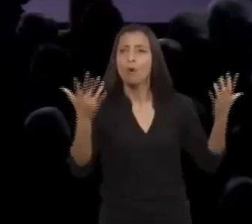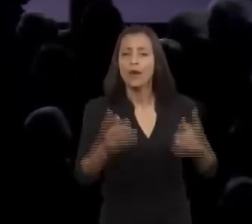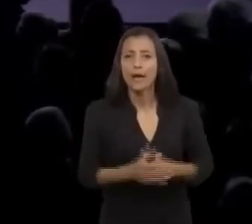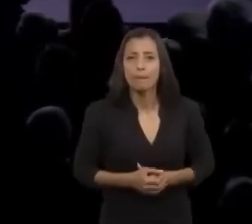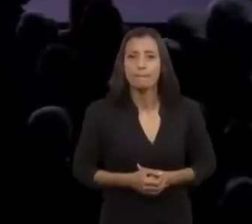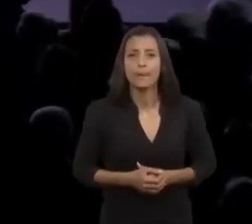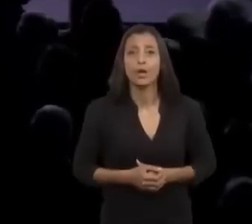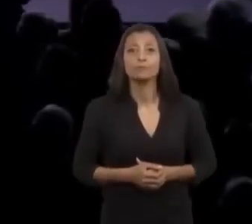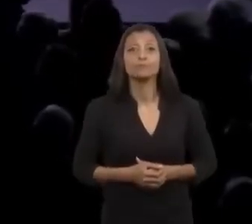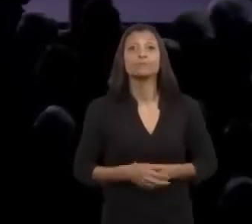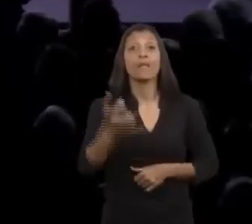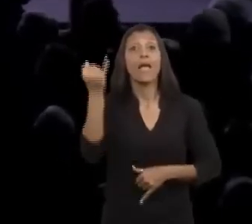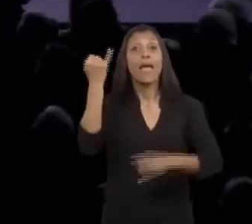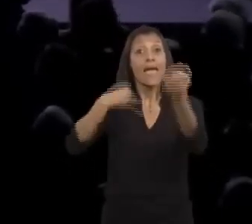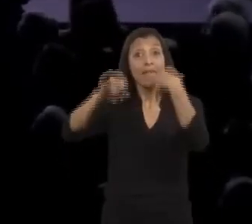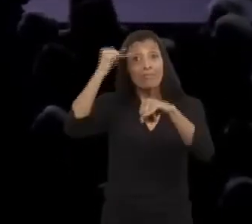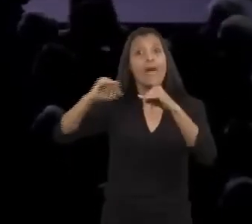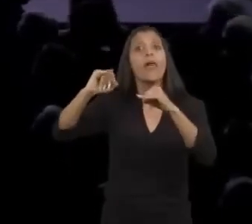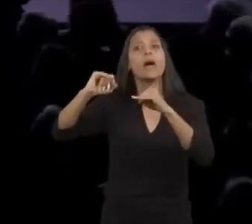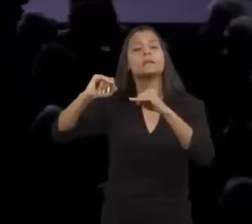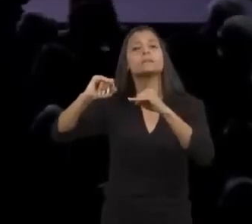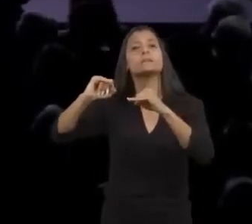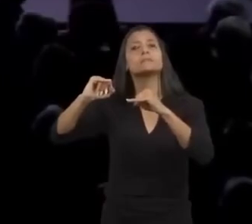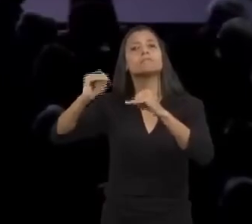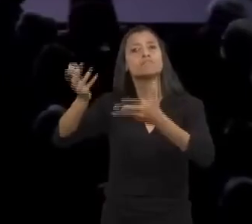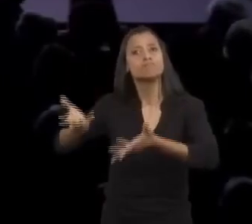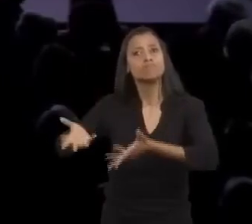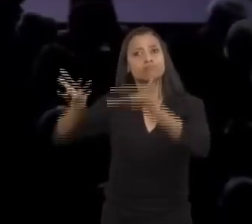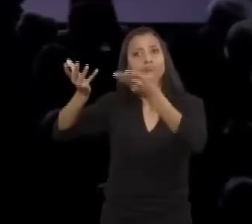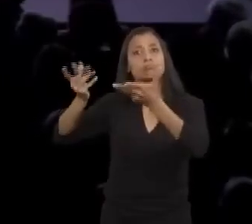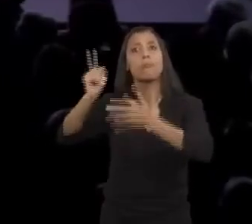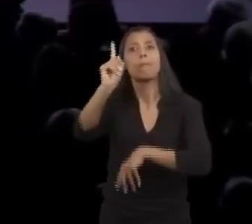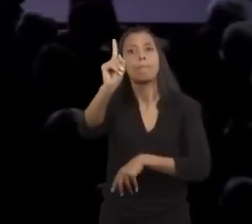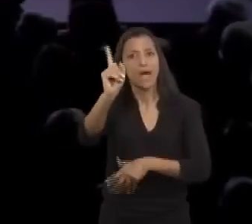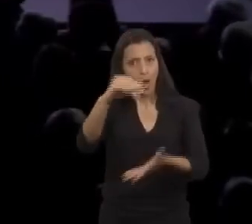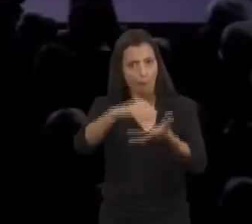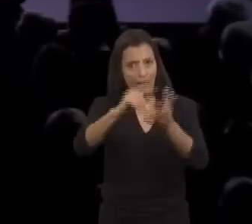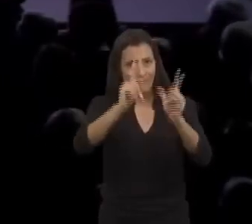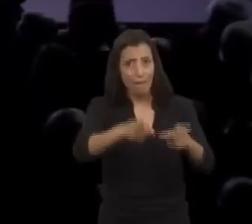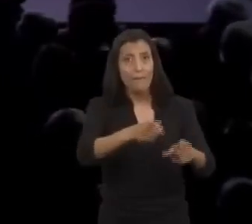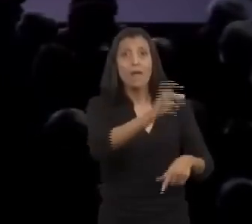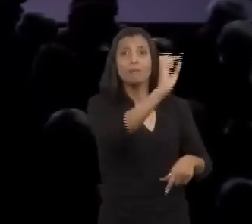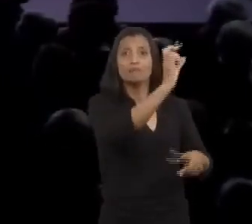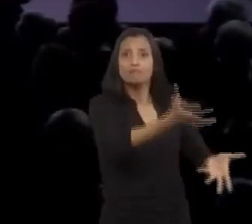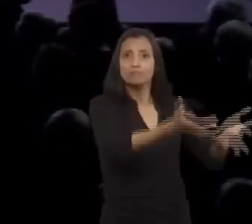when you are in situations where the type of change increases.